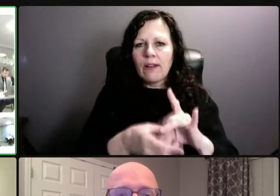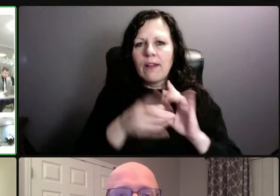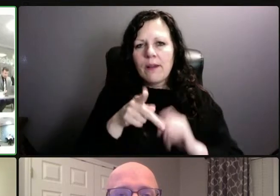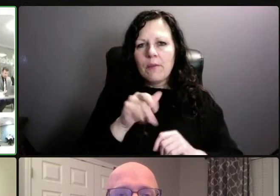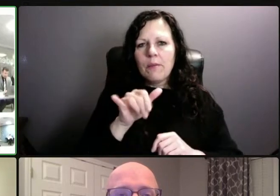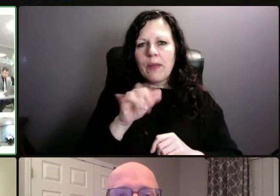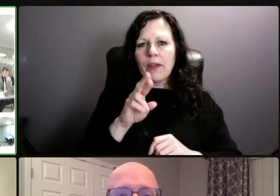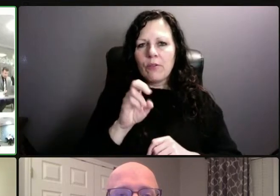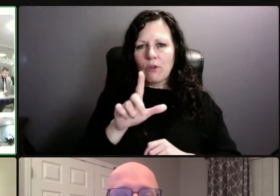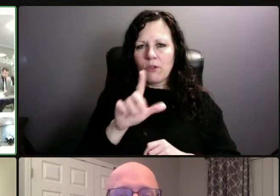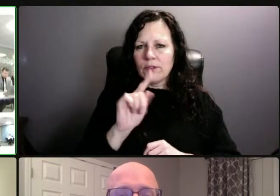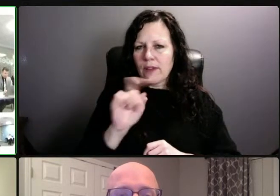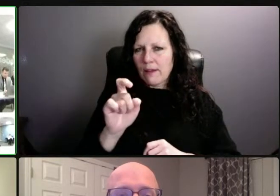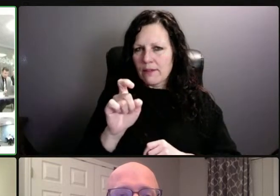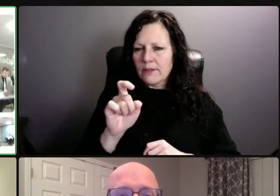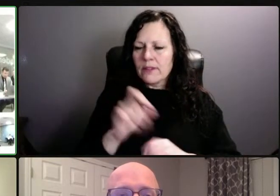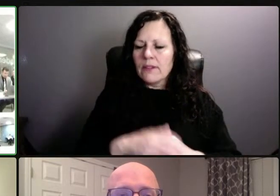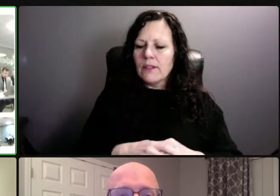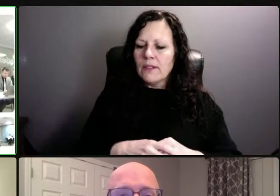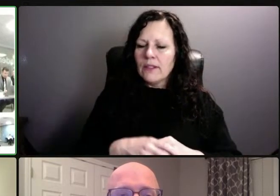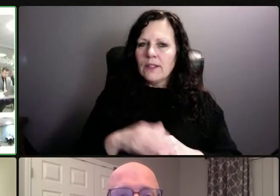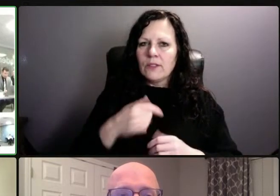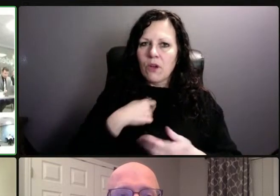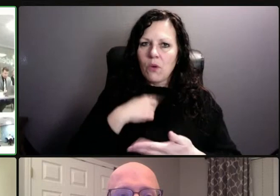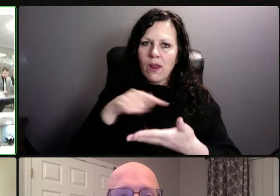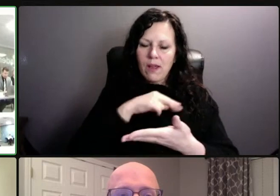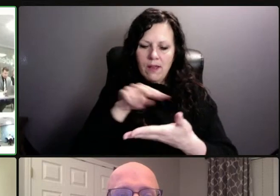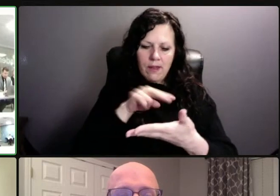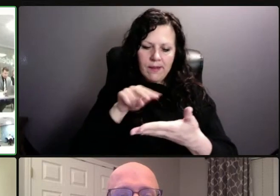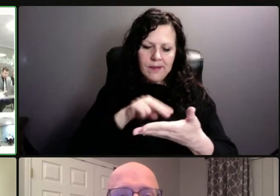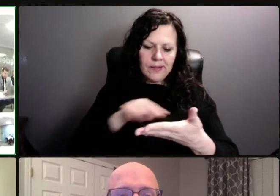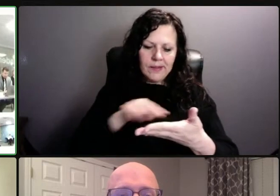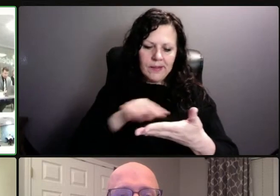HAS DONE A GOOD JOB OF